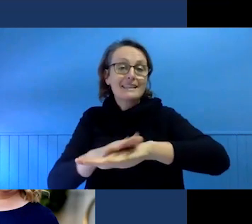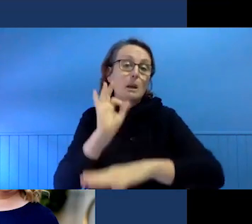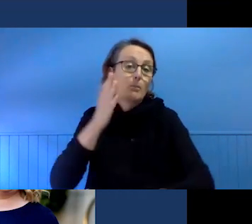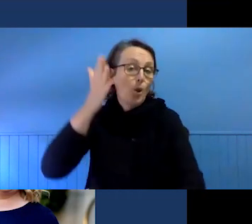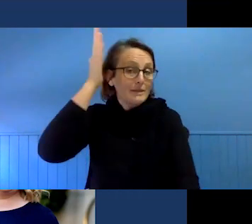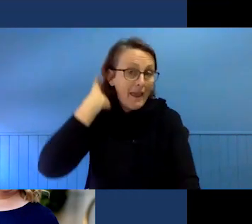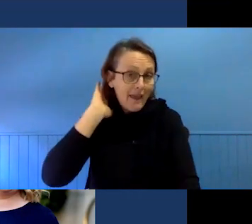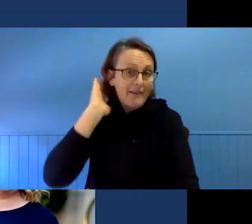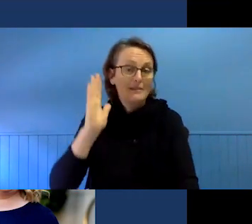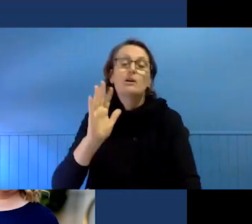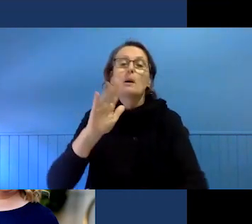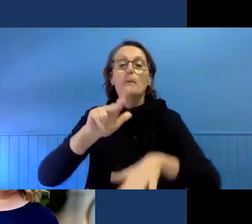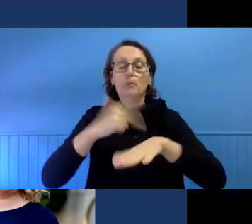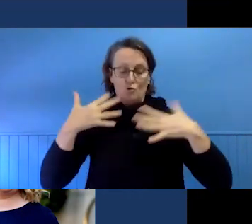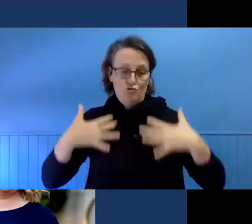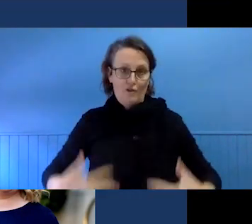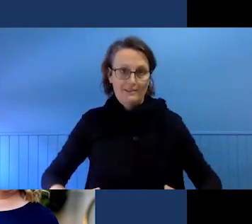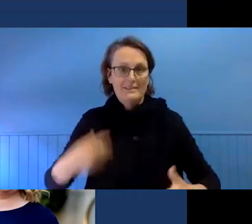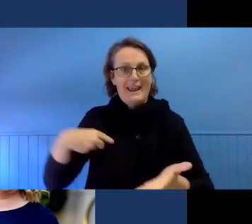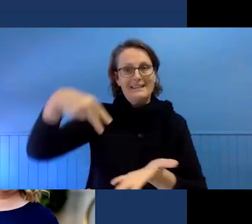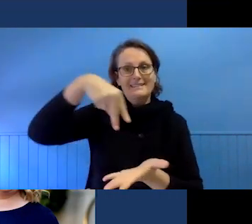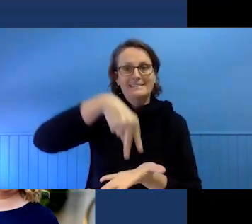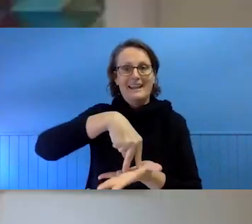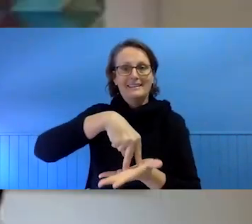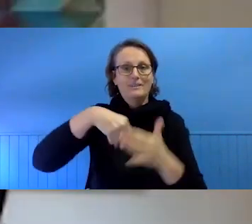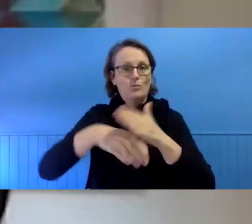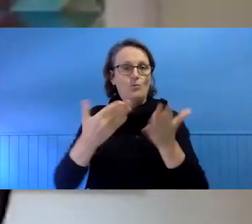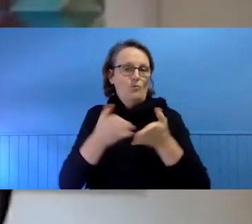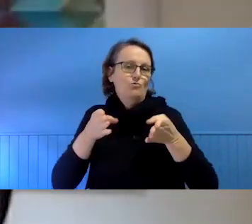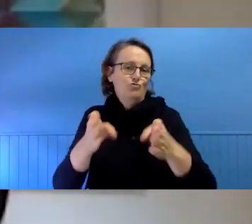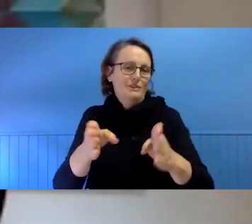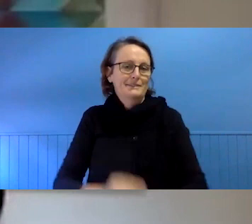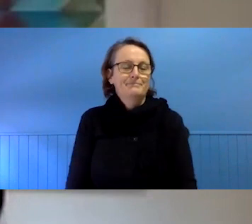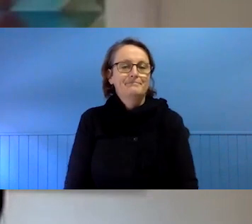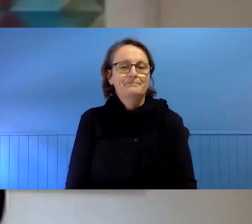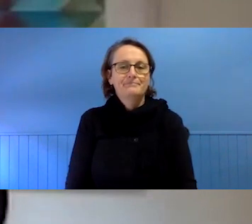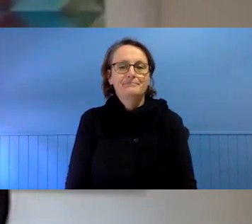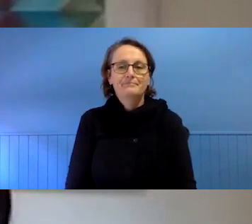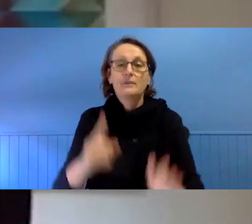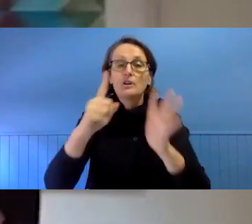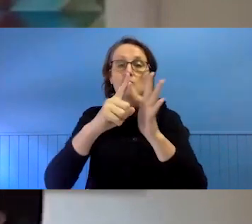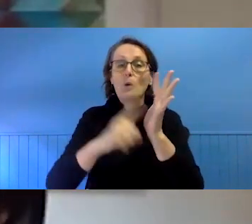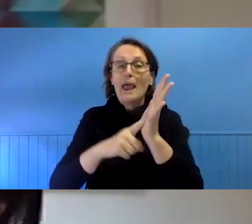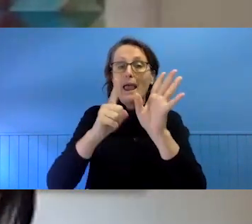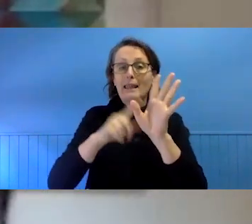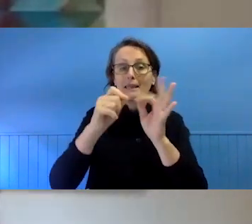wearing a Naviy dress and standing outside on the street. Elly Baxter is a PR specialist.